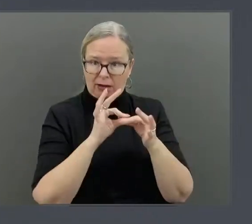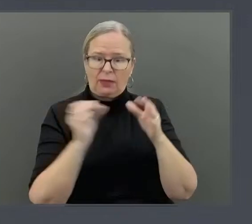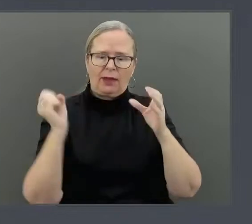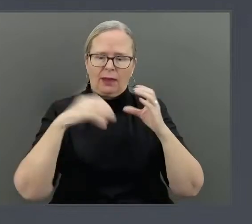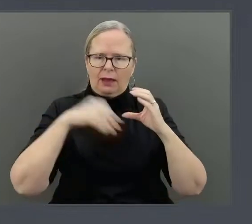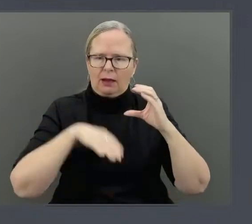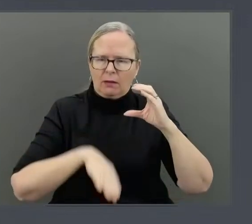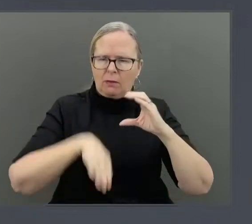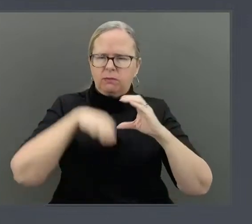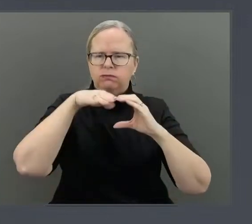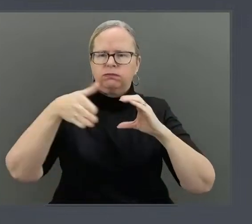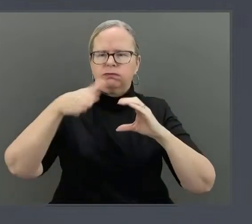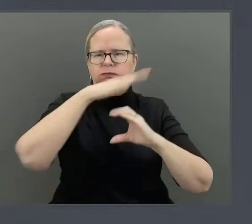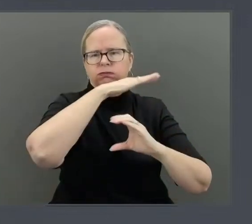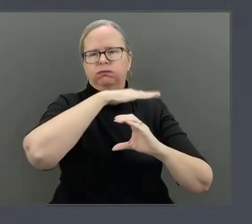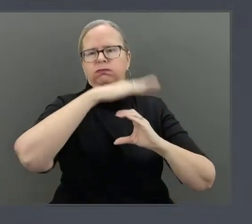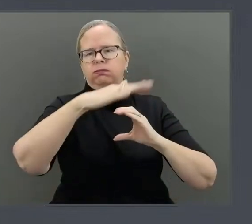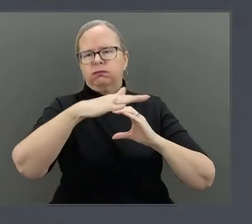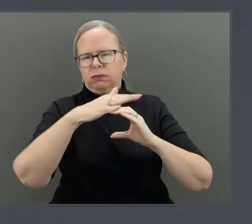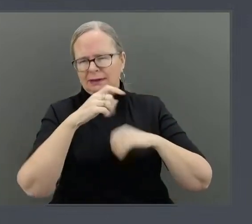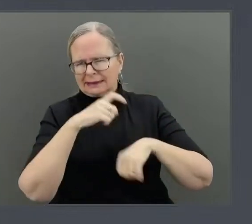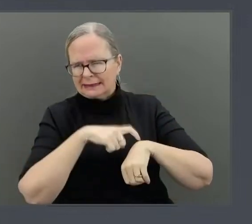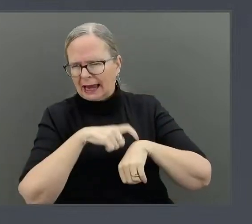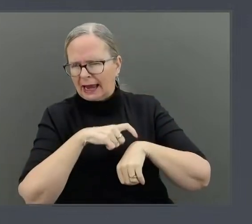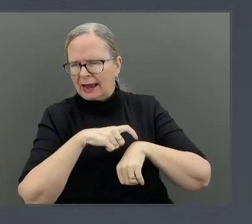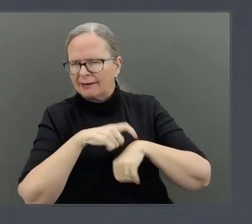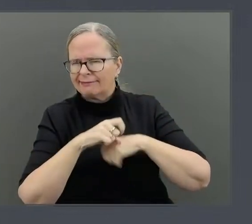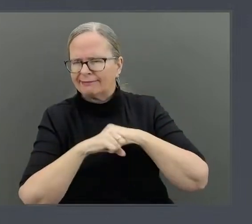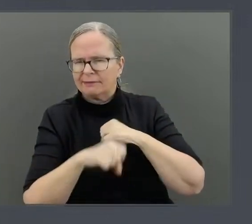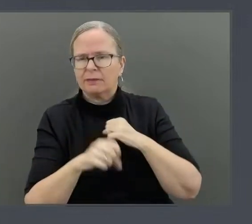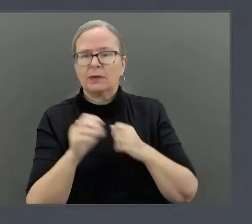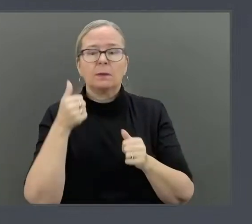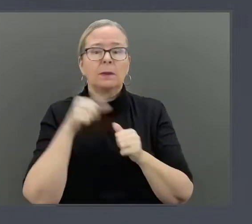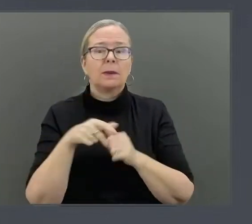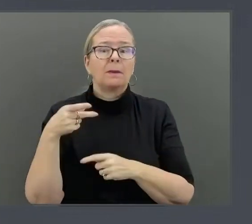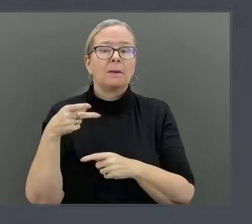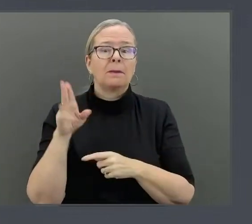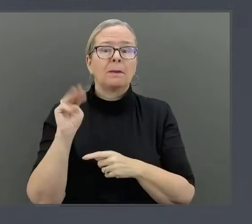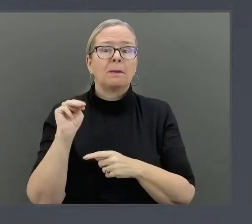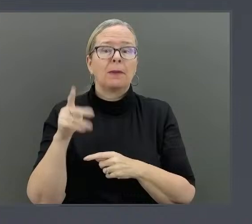direction to give us capacity during this emergency those changes that we had that we